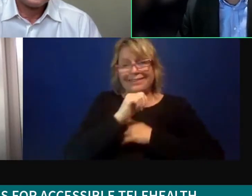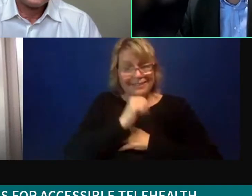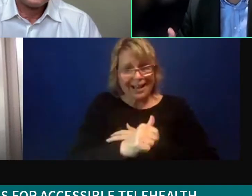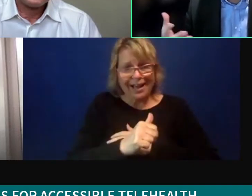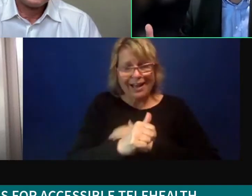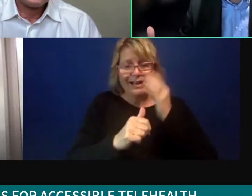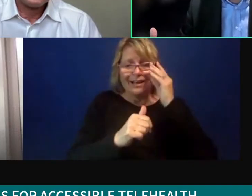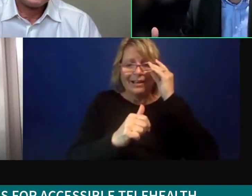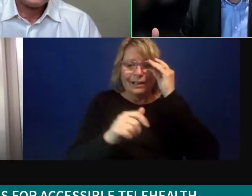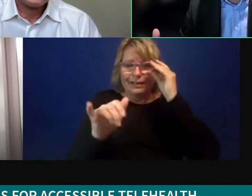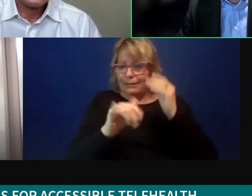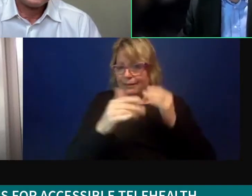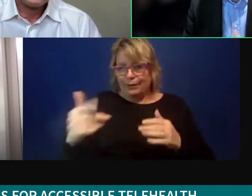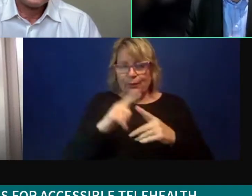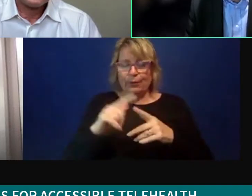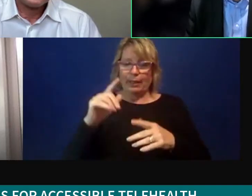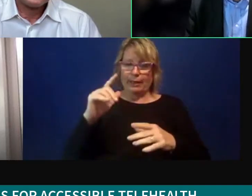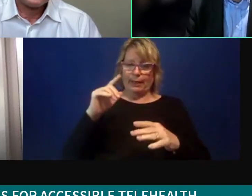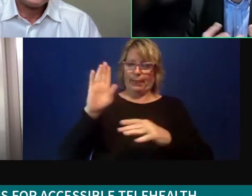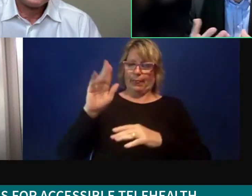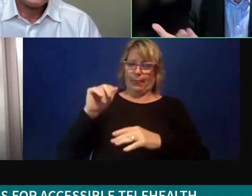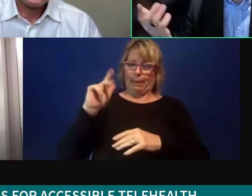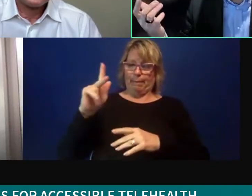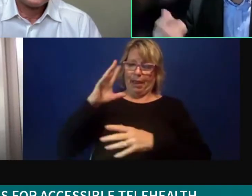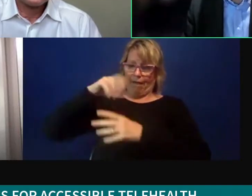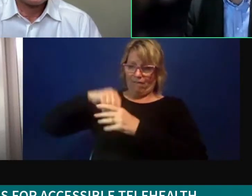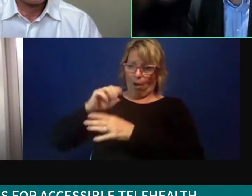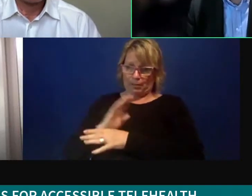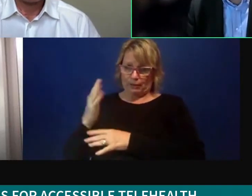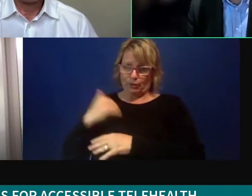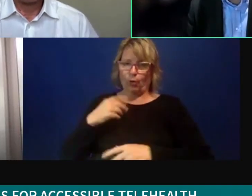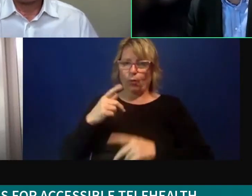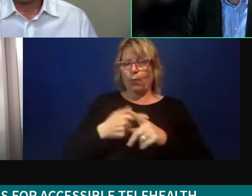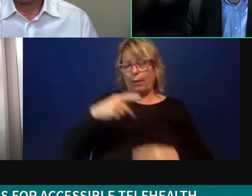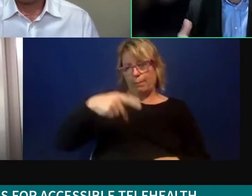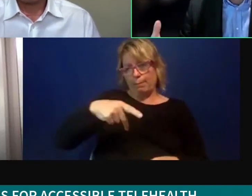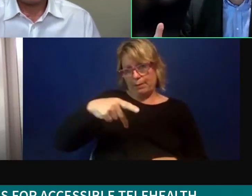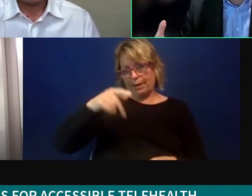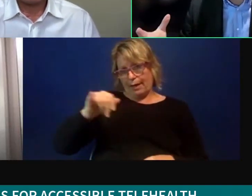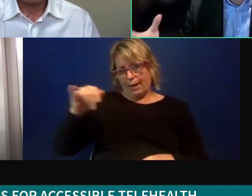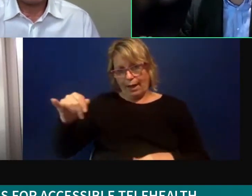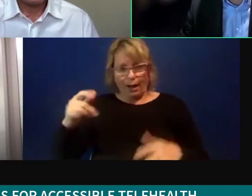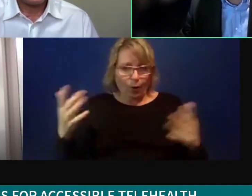same thing when we were in the banking environment is, what is PII? What is this kind of rule?